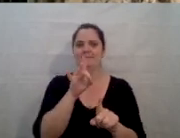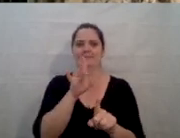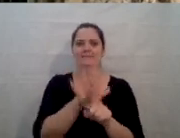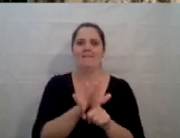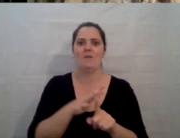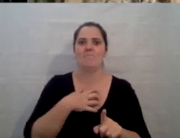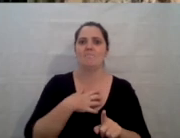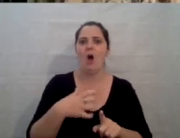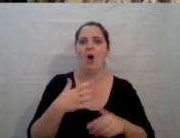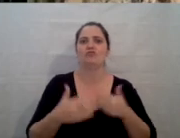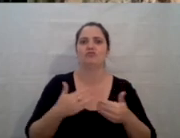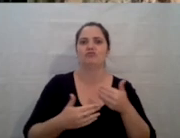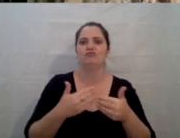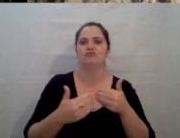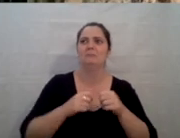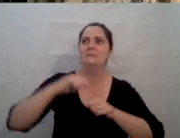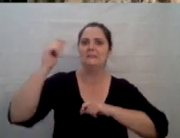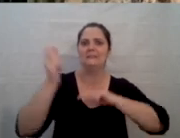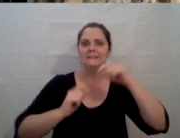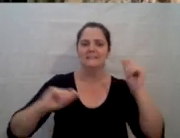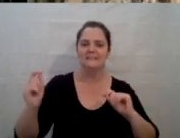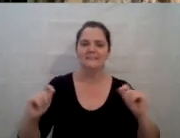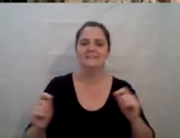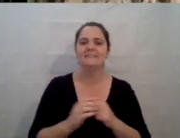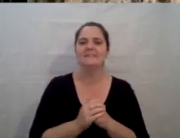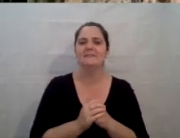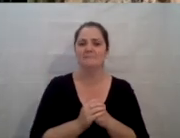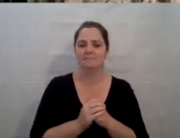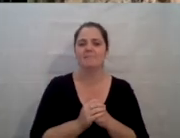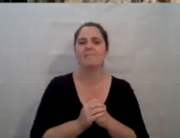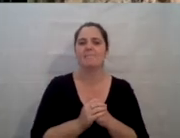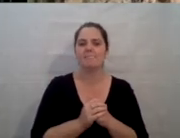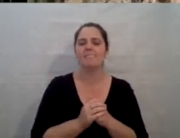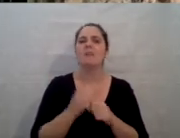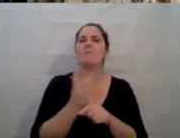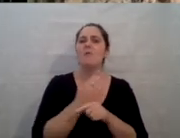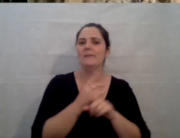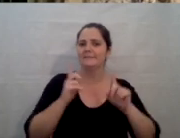Alright now before we get into the charcoal and we start doing our drawings, I want to talk to you just a little